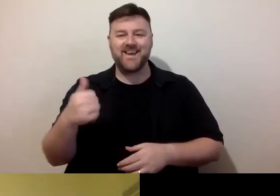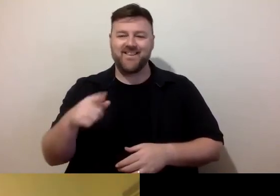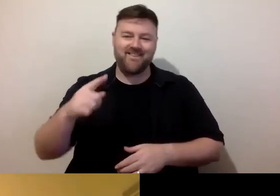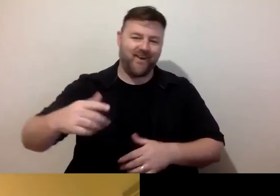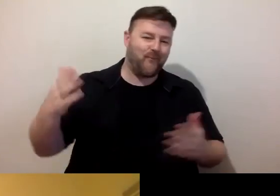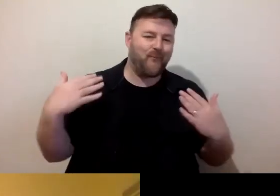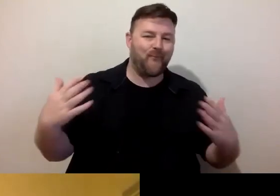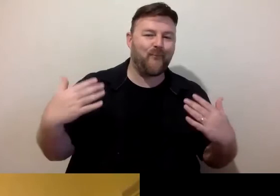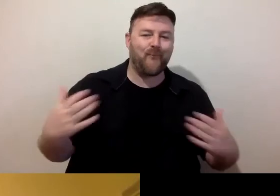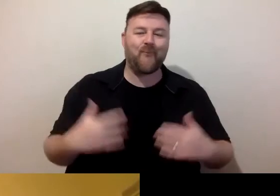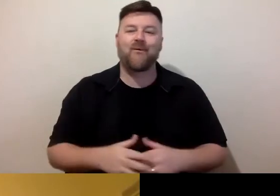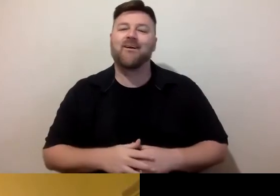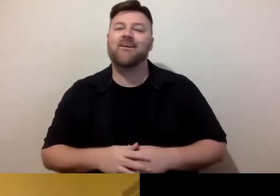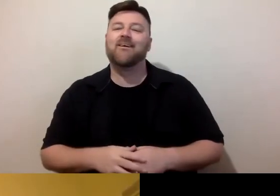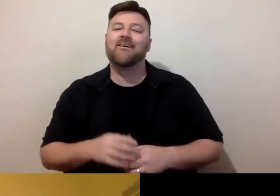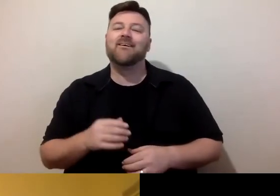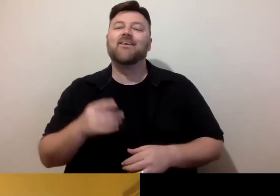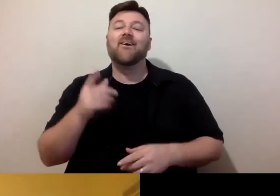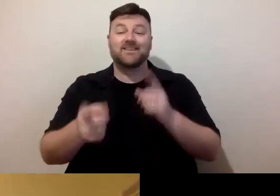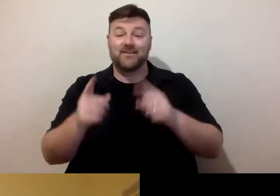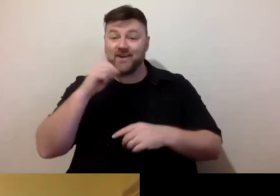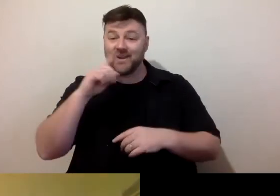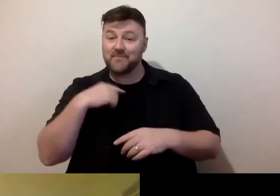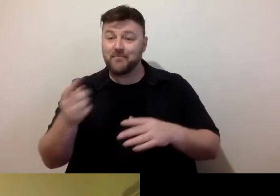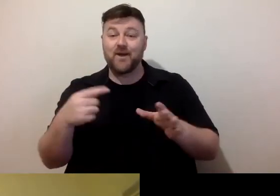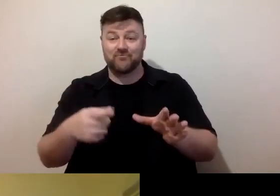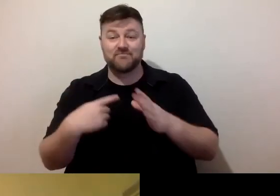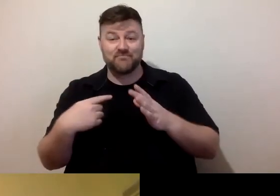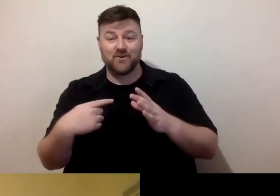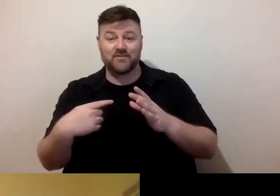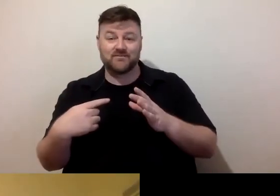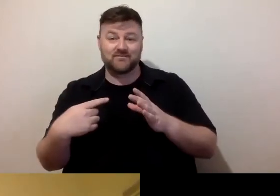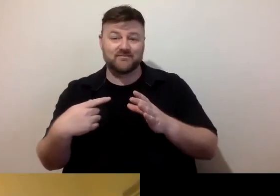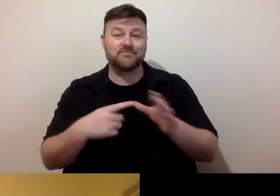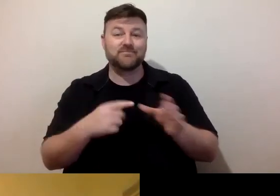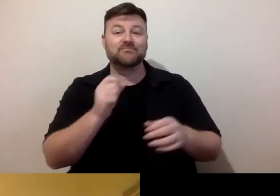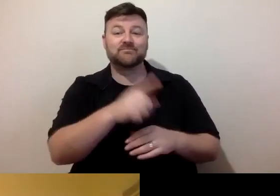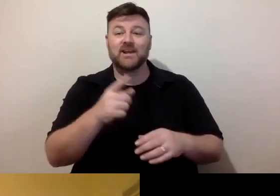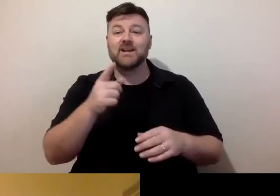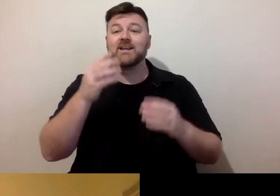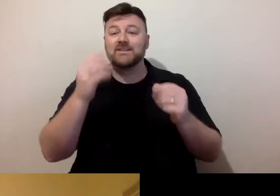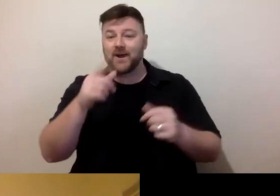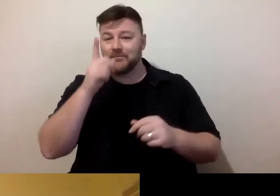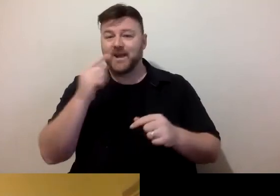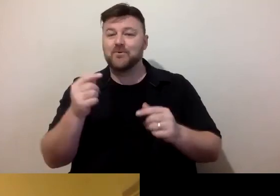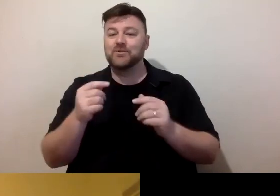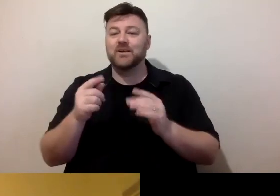Some people have made it back to us they've made their own dance GIFs and send them back to us. And some have sent back clapping emojis.